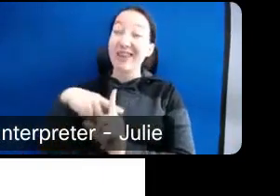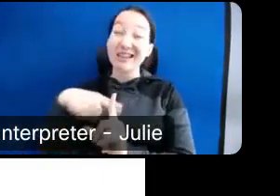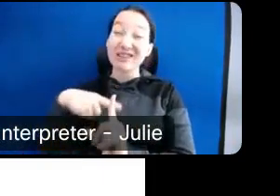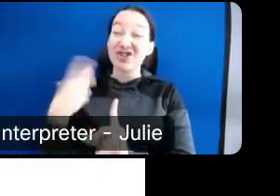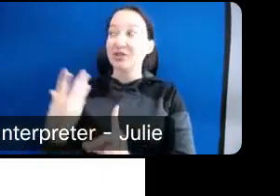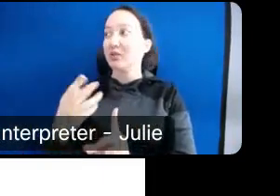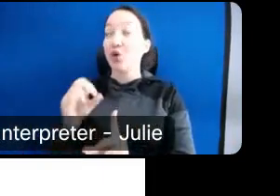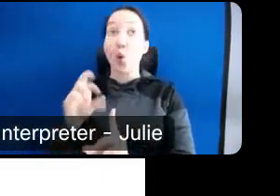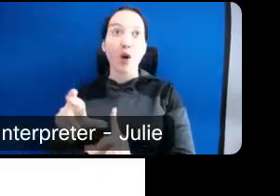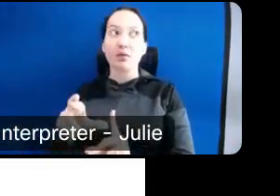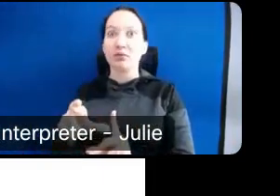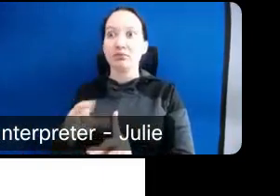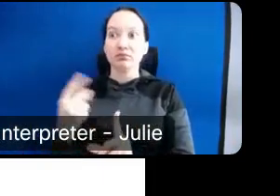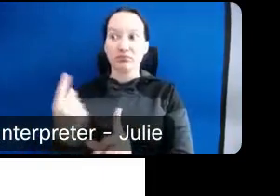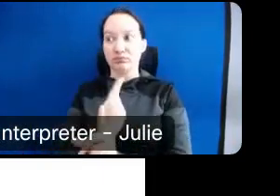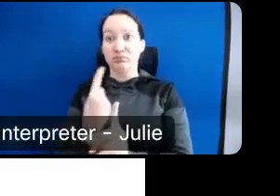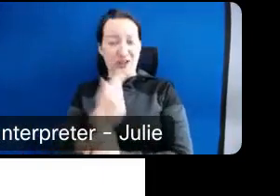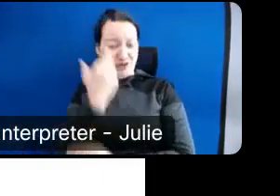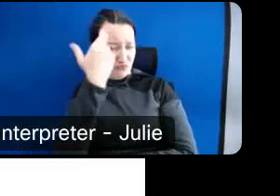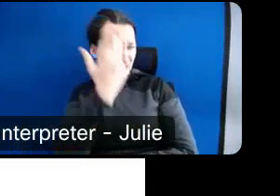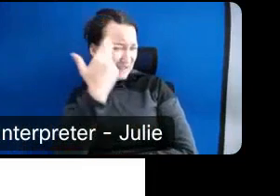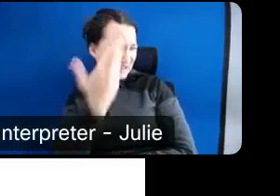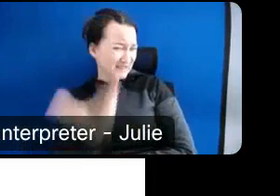For the appropriate reasons.